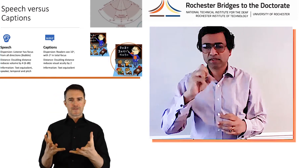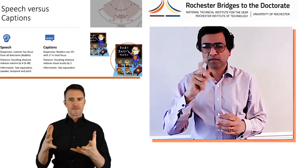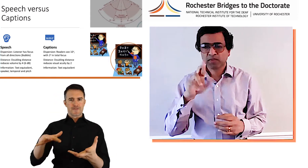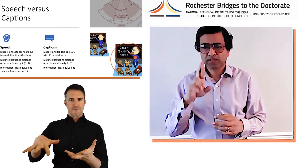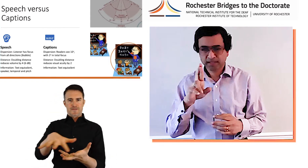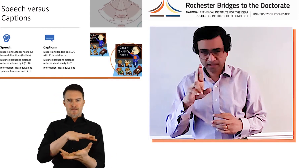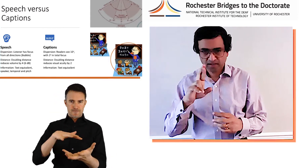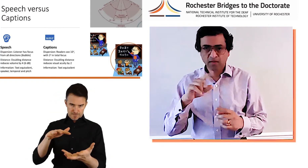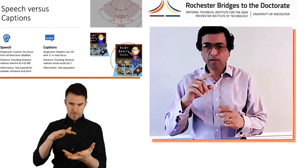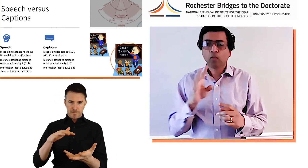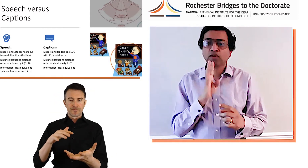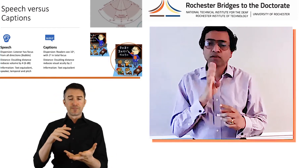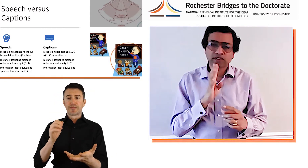and you think about a whisper...